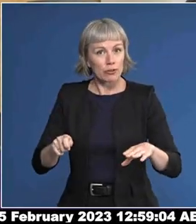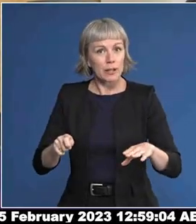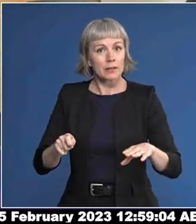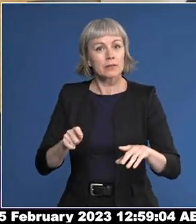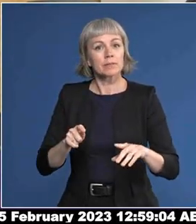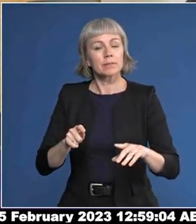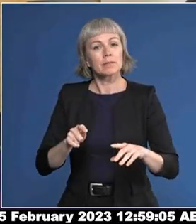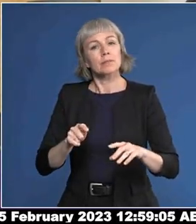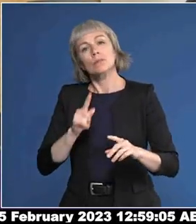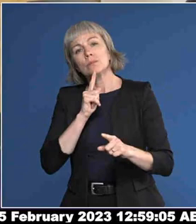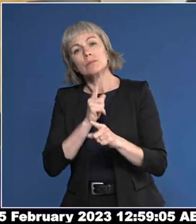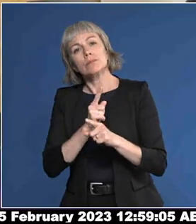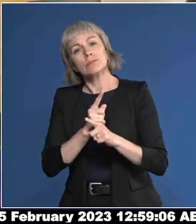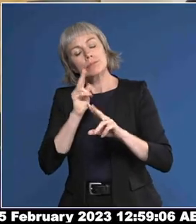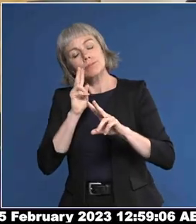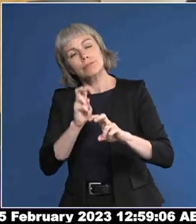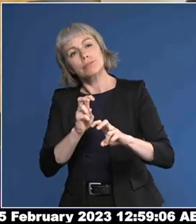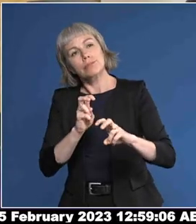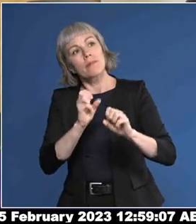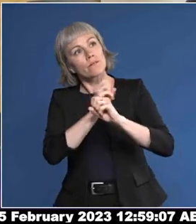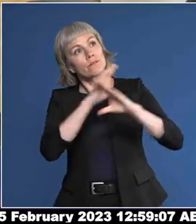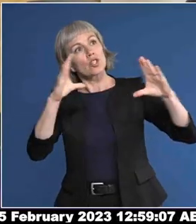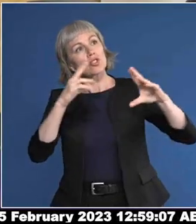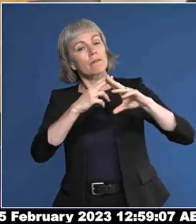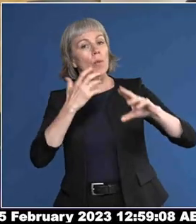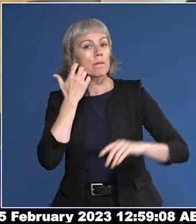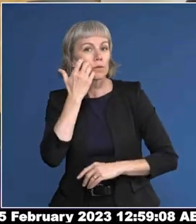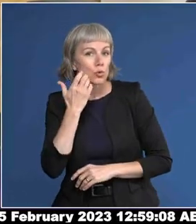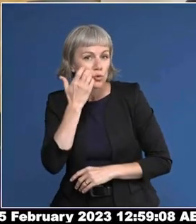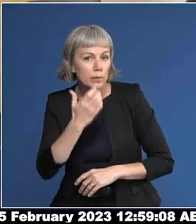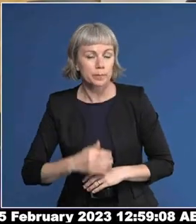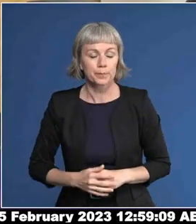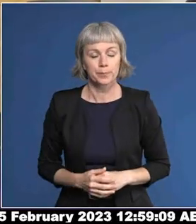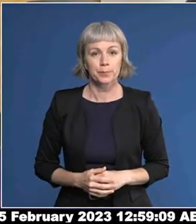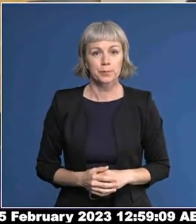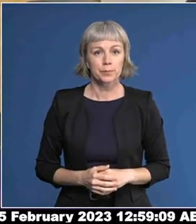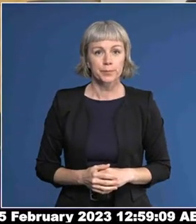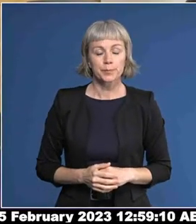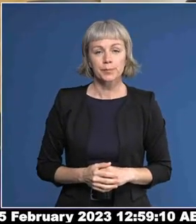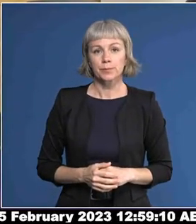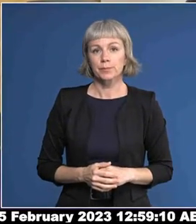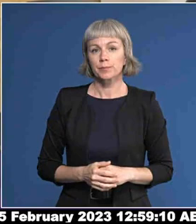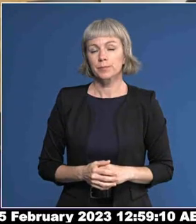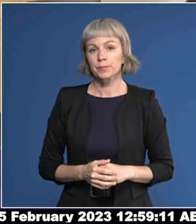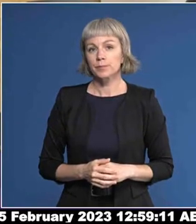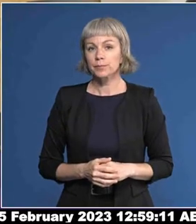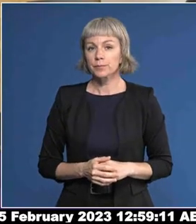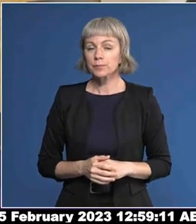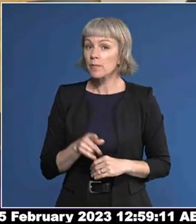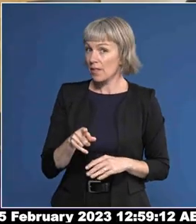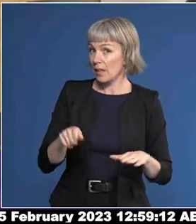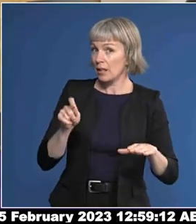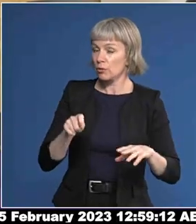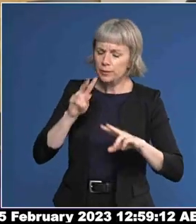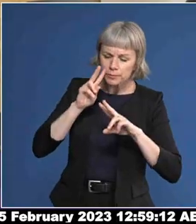And so one of the issues that we looked at was the extent to which the private sector -